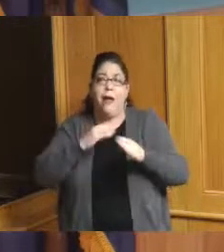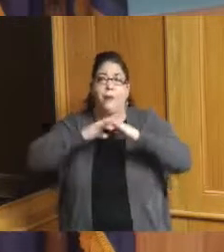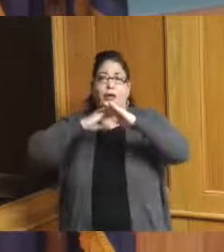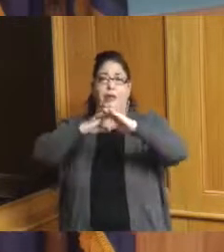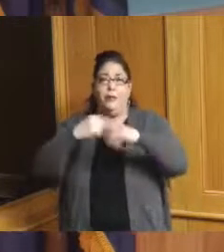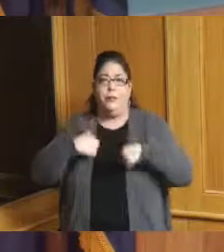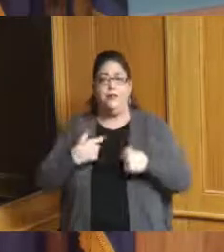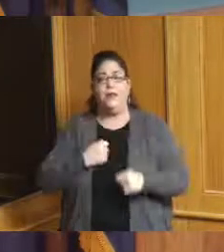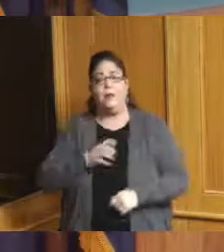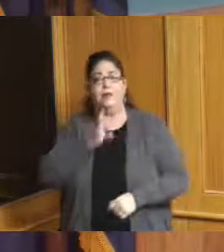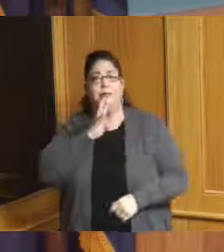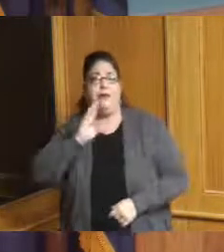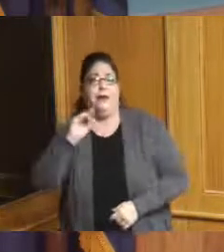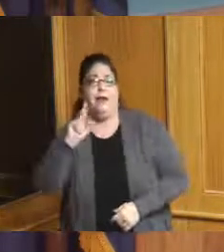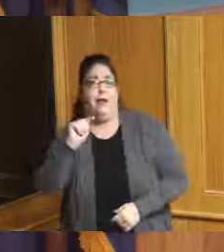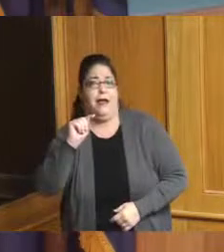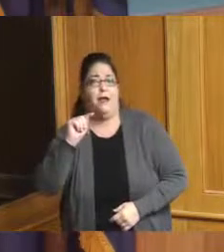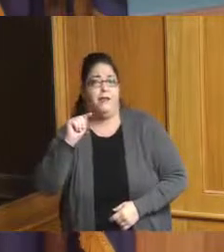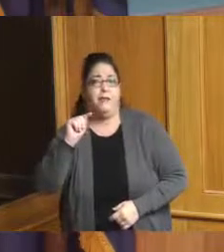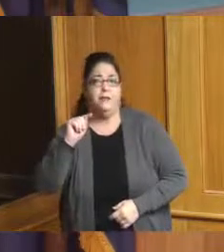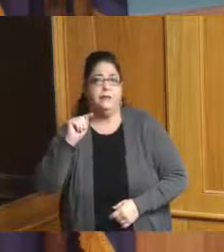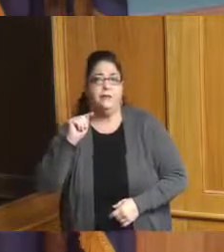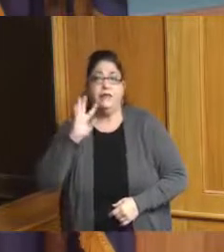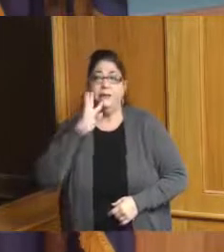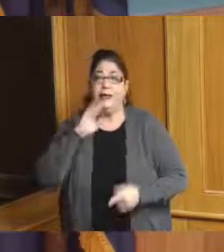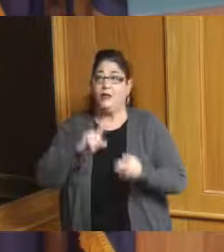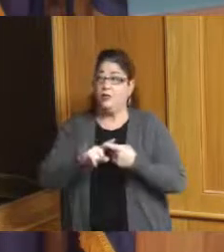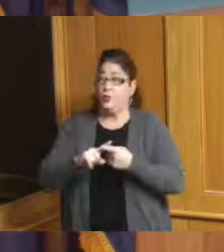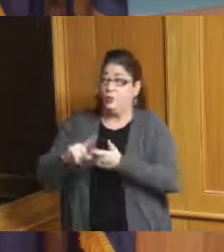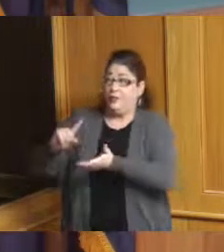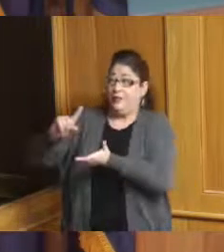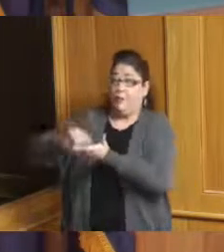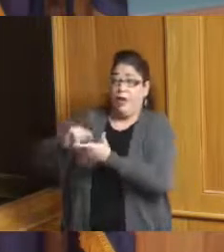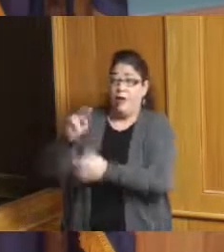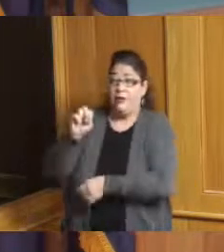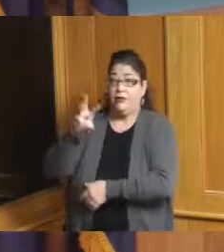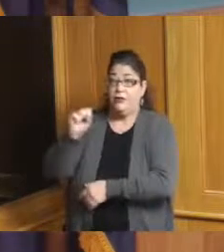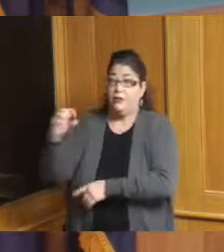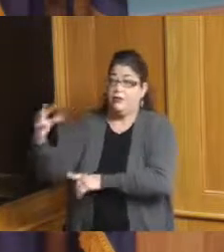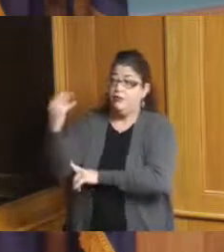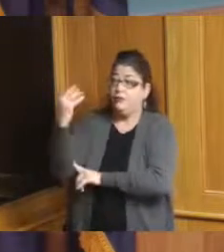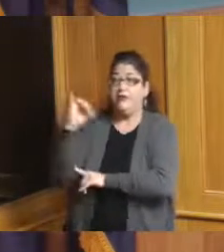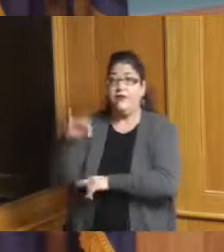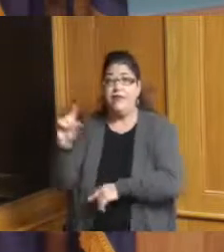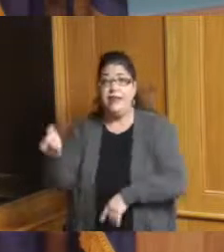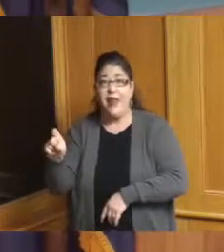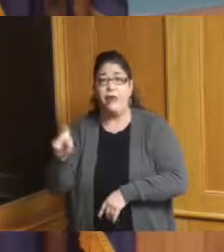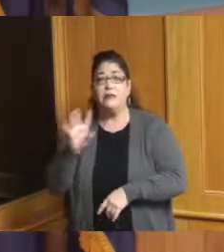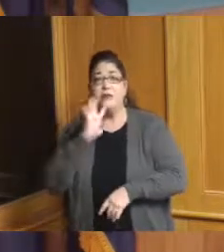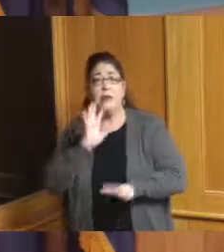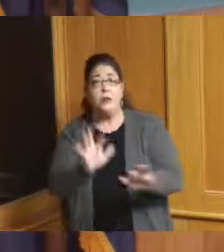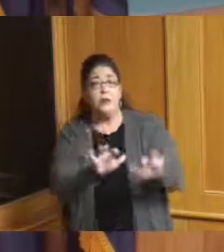speaking out speaking to the press if necessary speaking to community groups if necessary speaking